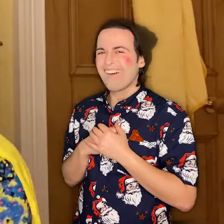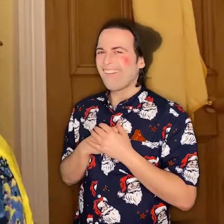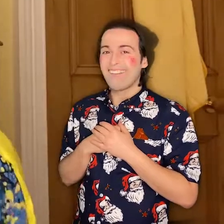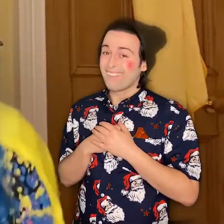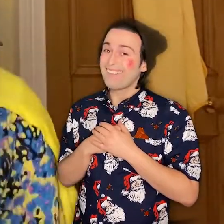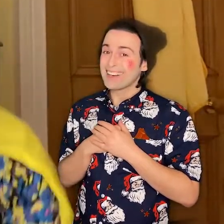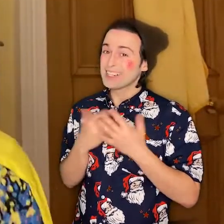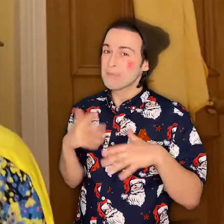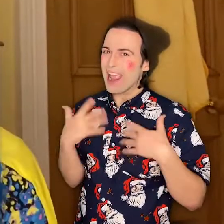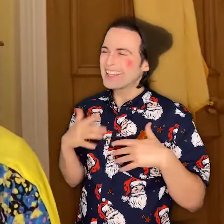EVIL LAUGHTER